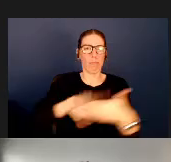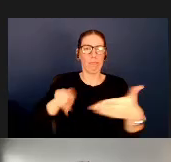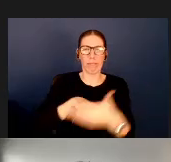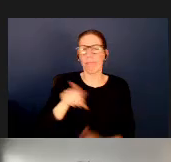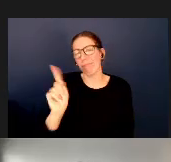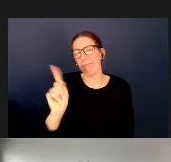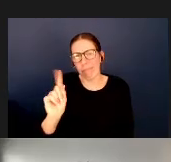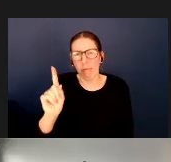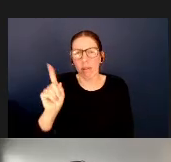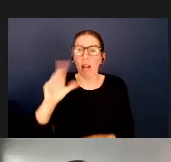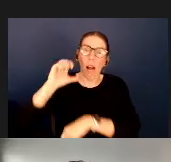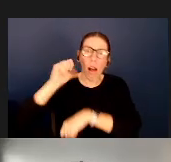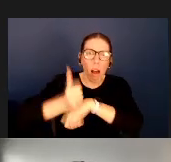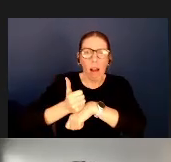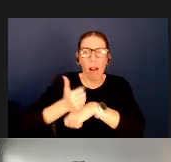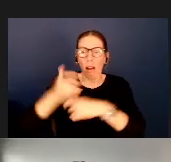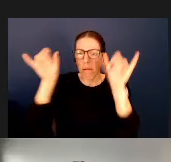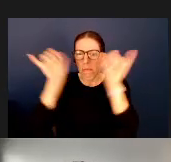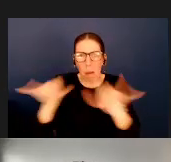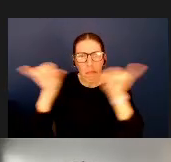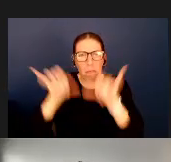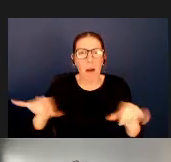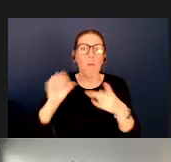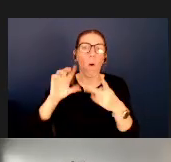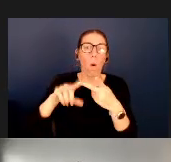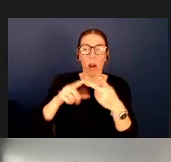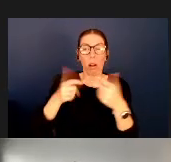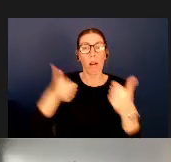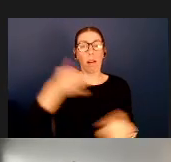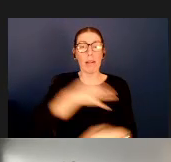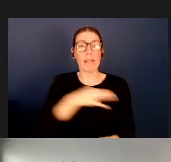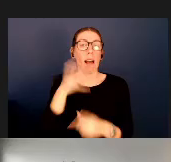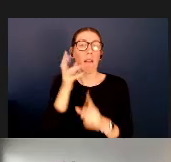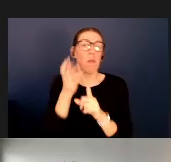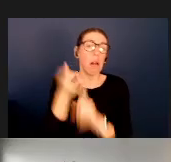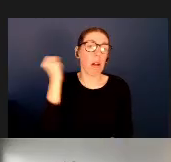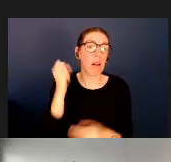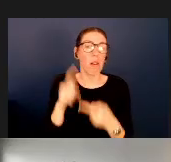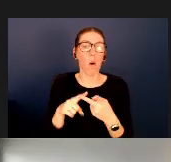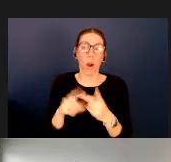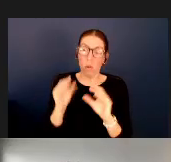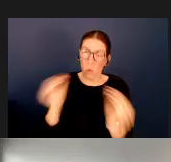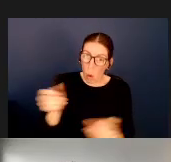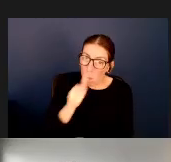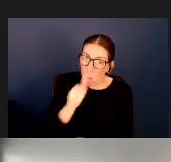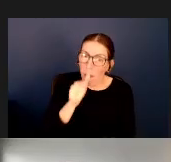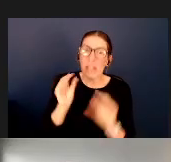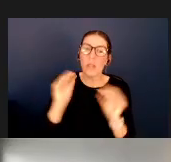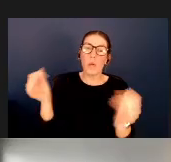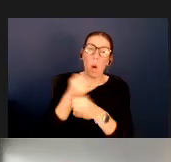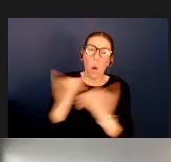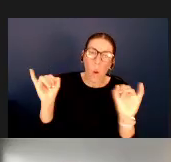of daily living and deprivations of privacy and agency. So People First Canada has cautioned and